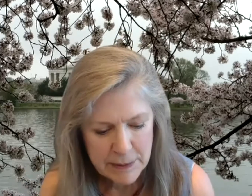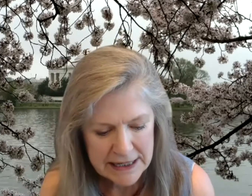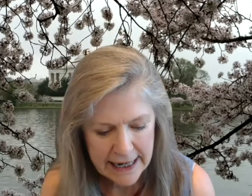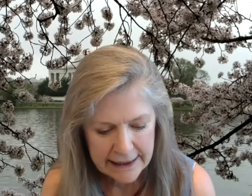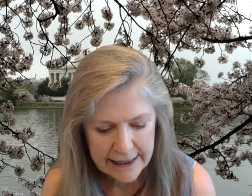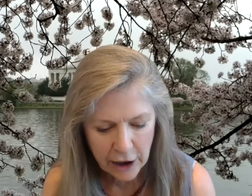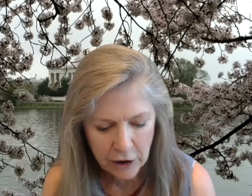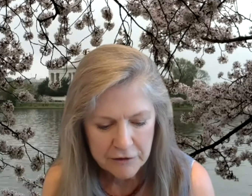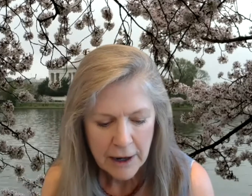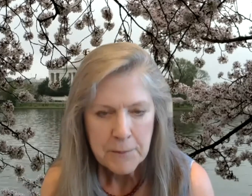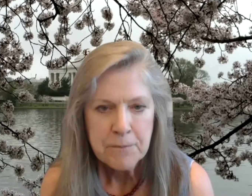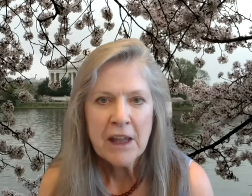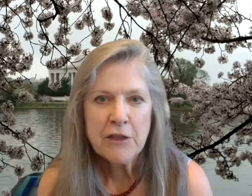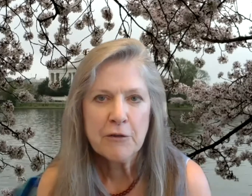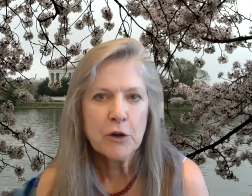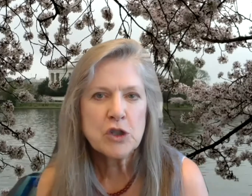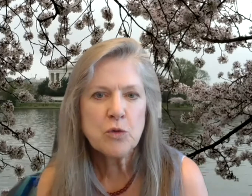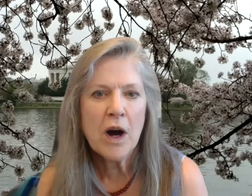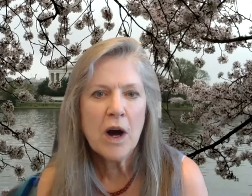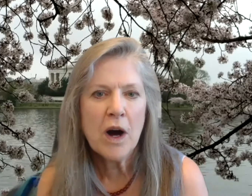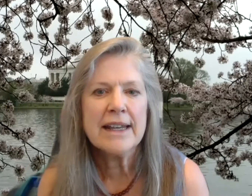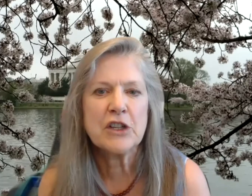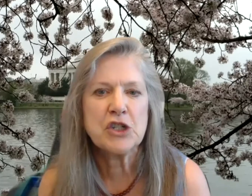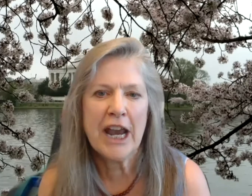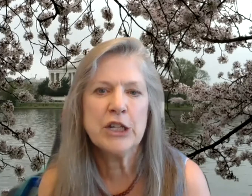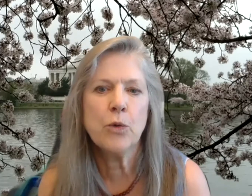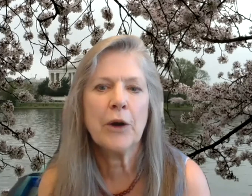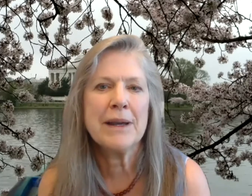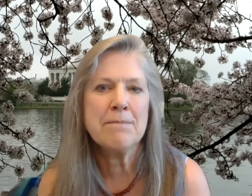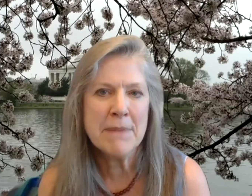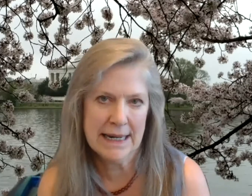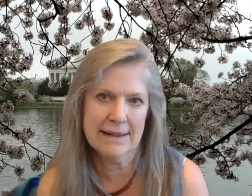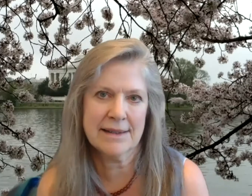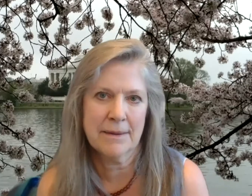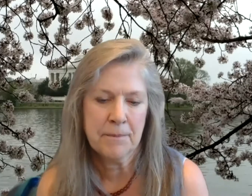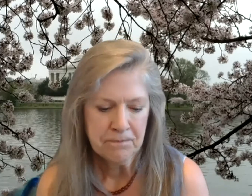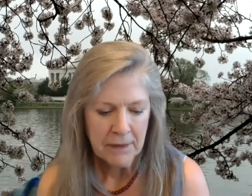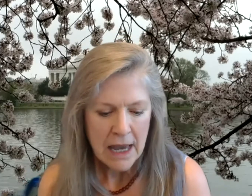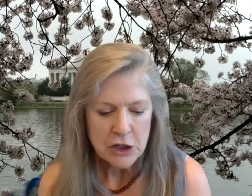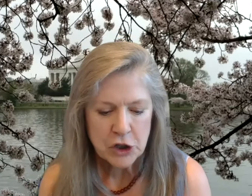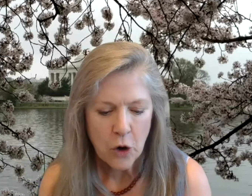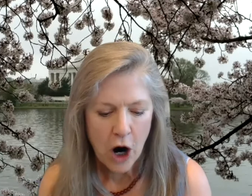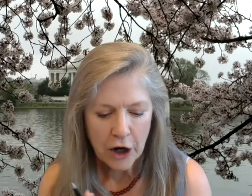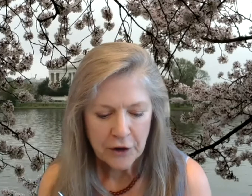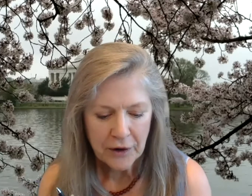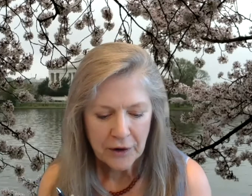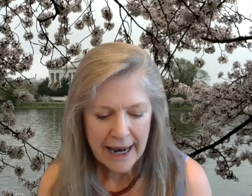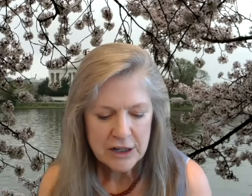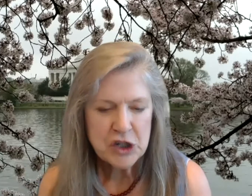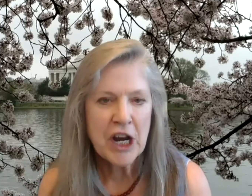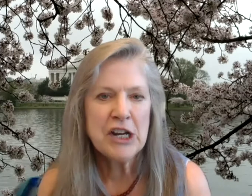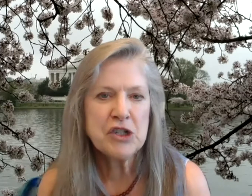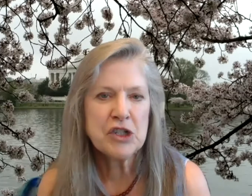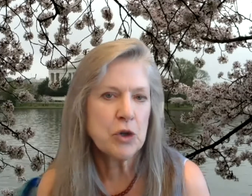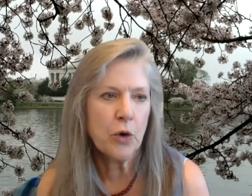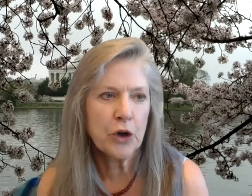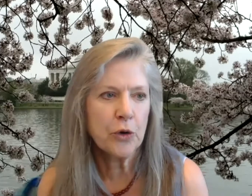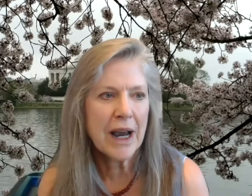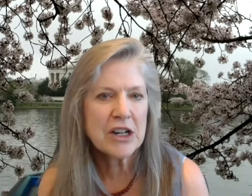to be taken care of. The first one is the January minutes. Are there any changes or